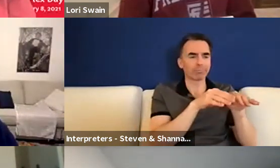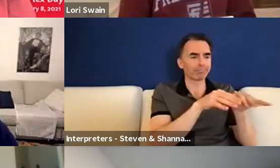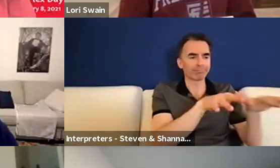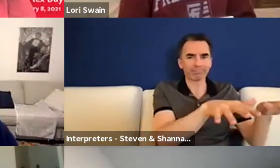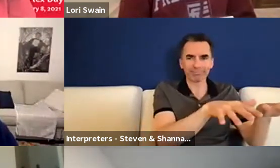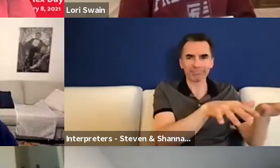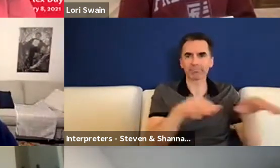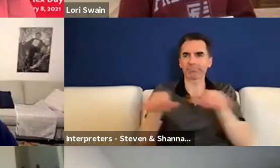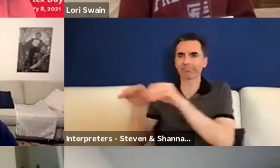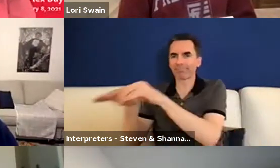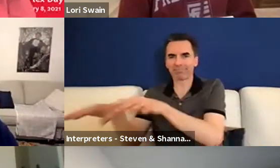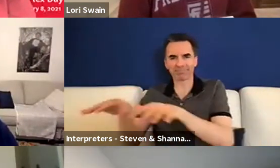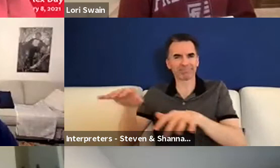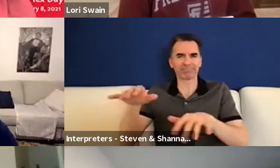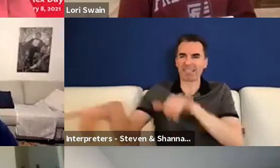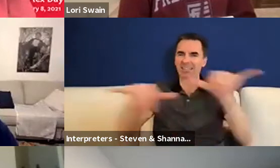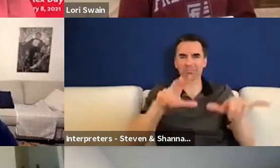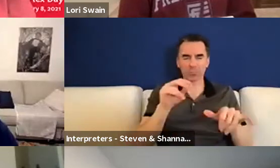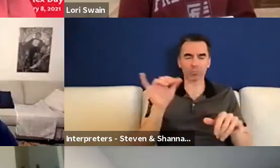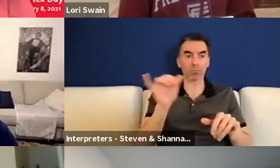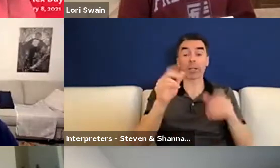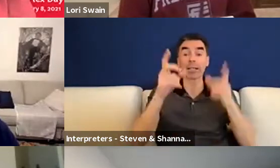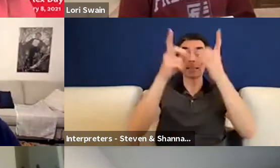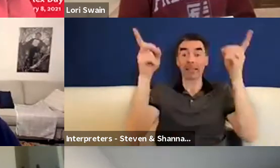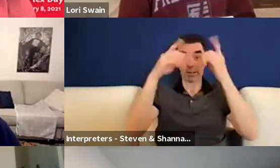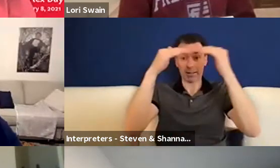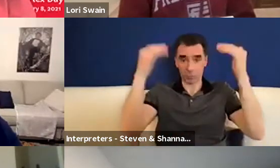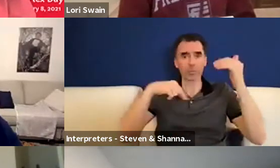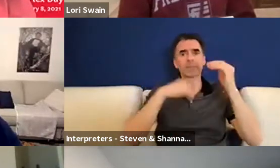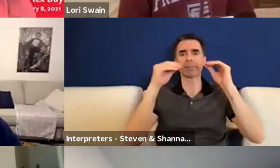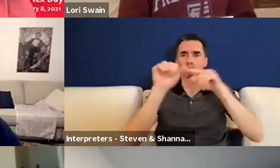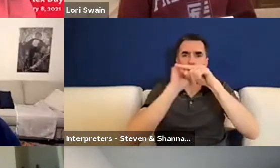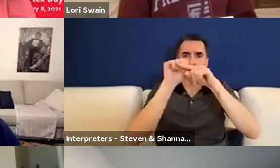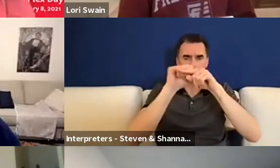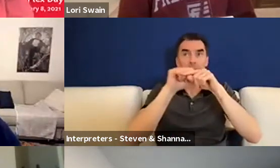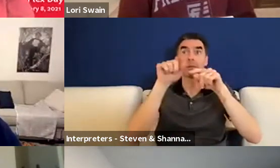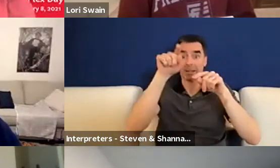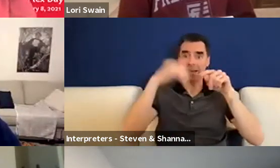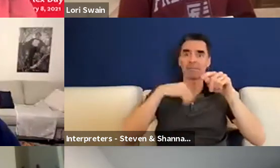actually doing training at the district level. And the district has a team for guided pathways to try to make sure we are all sort